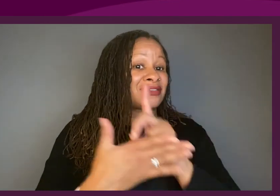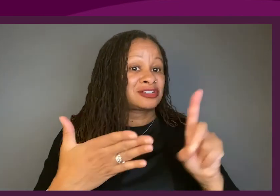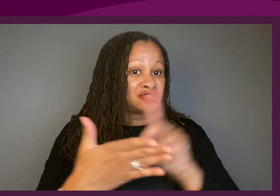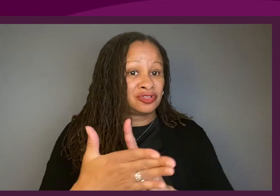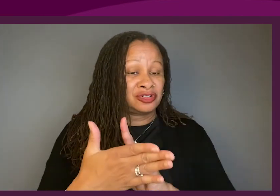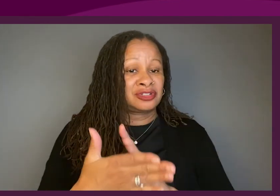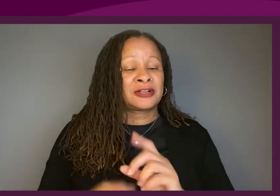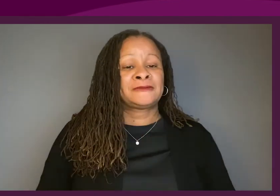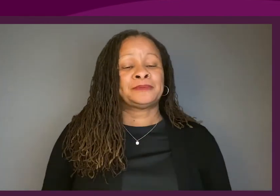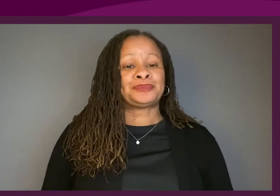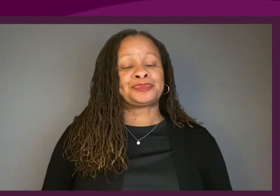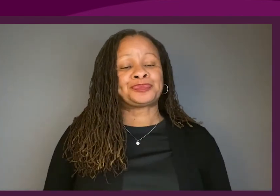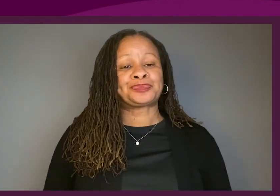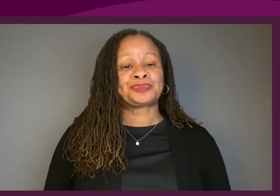of these laws.